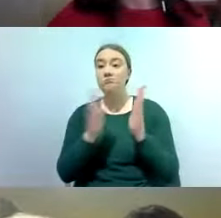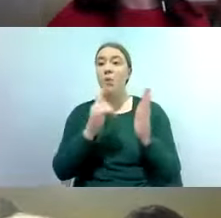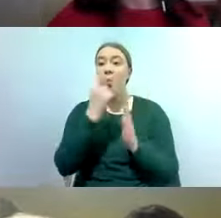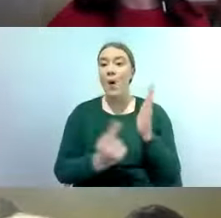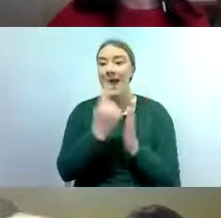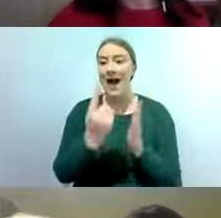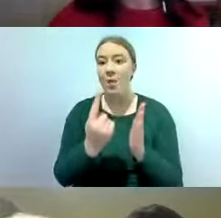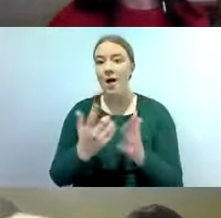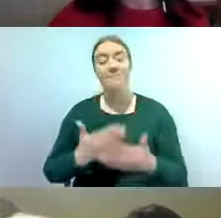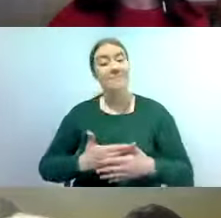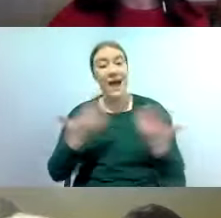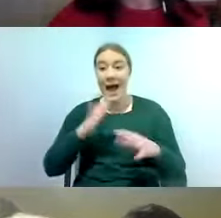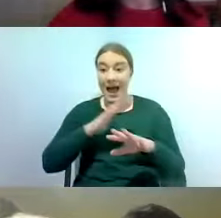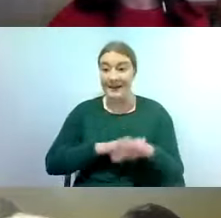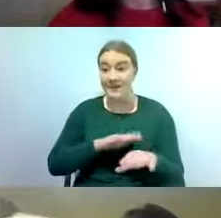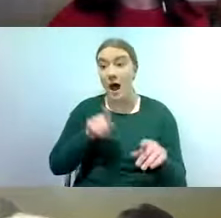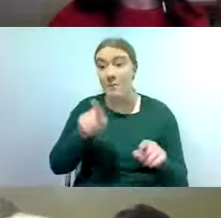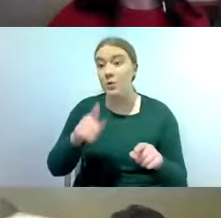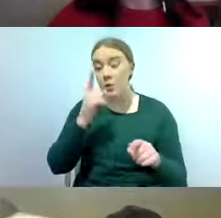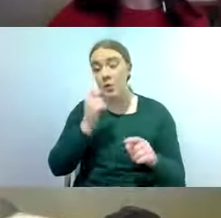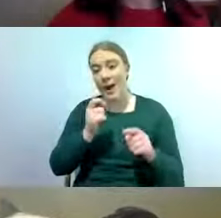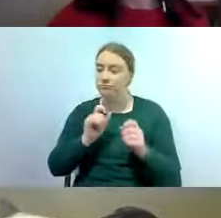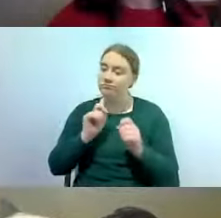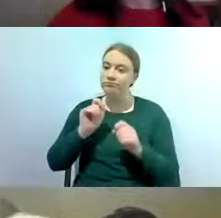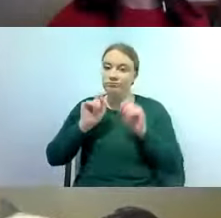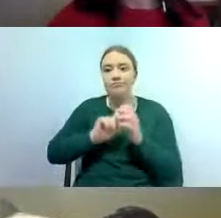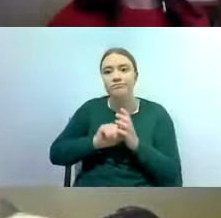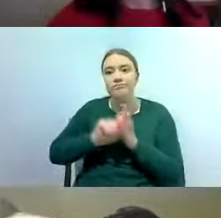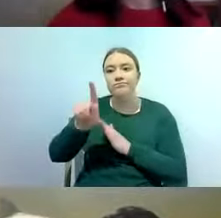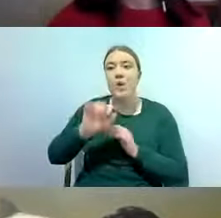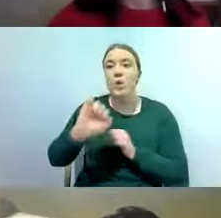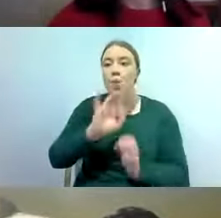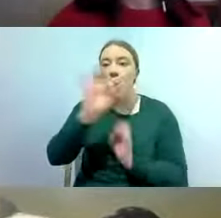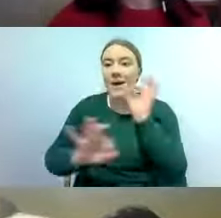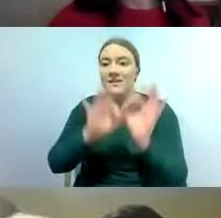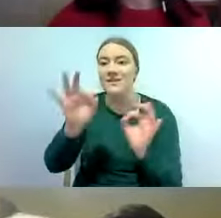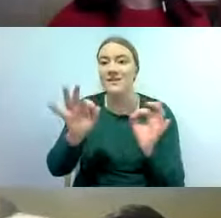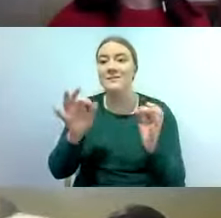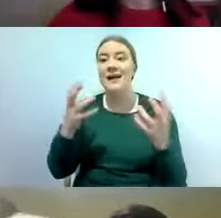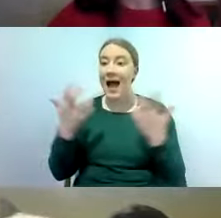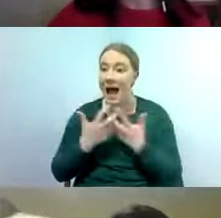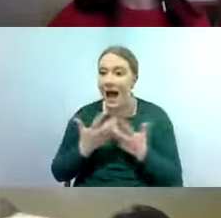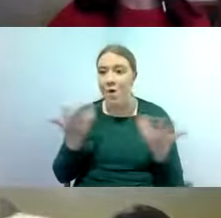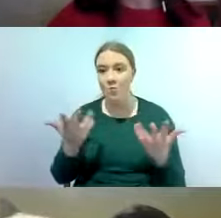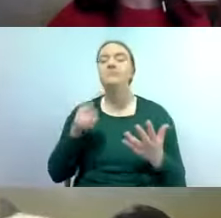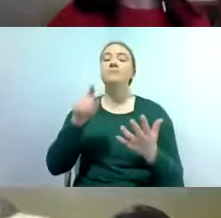webinar you will have the opportunity to submit questions uh to do so just type your question into